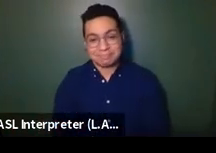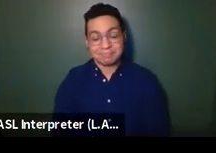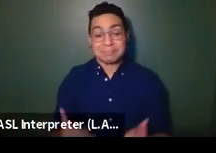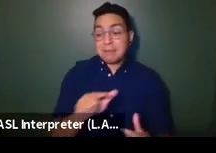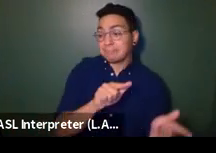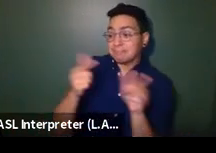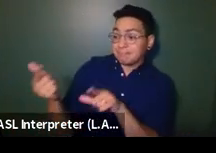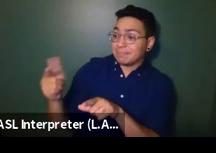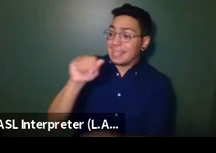Yeah.